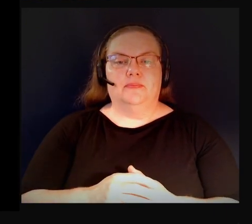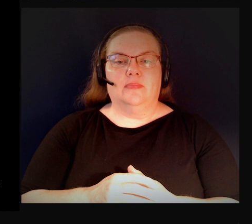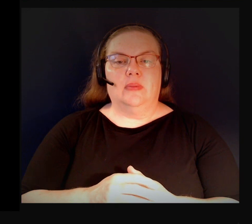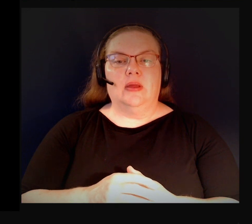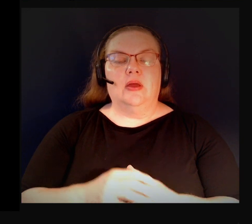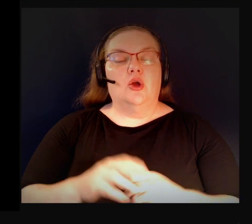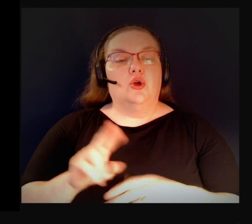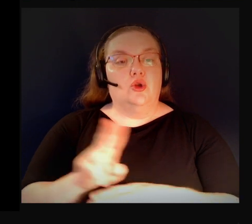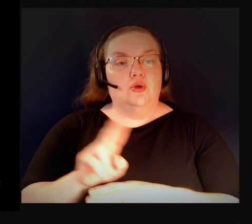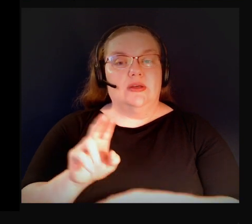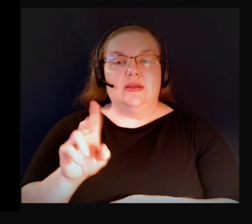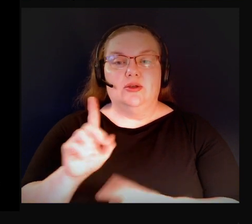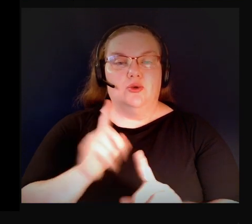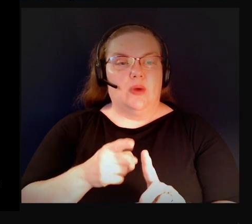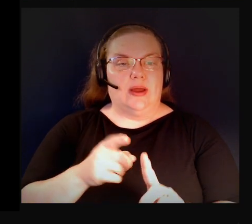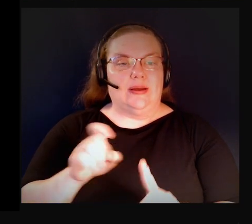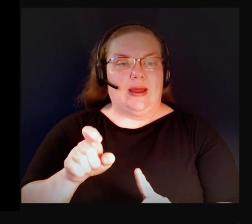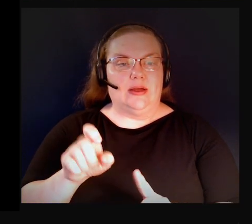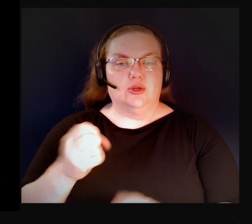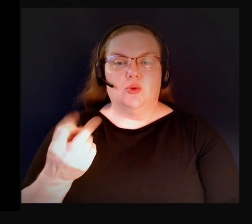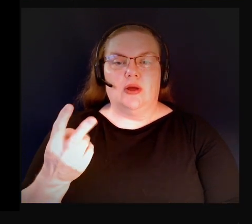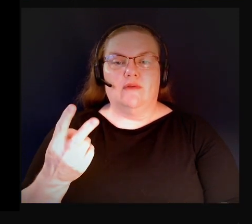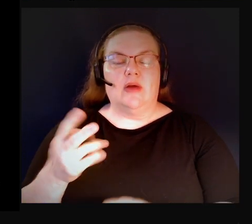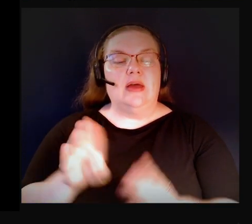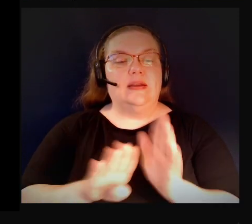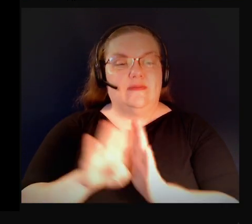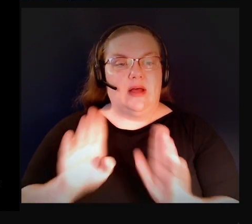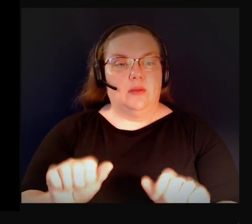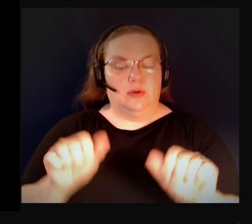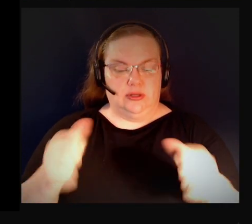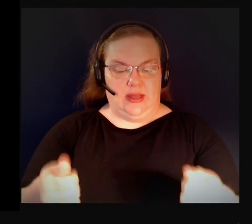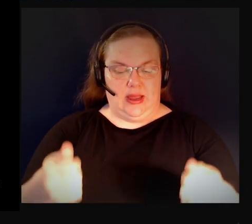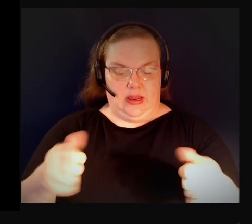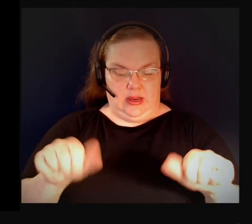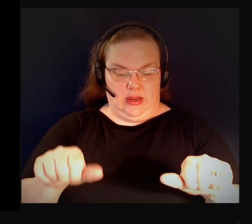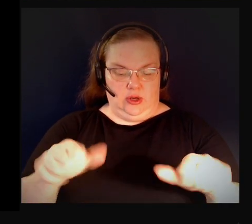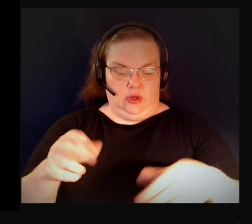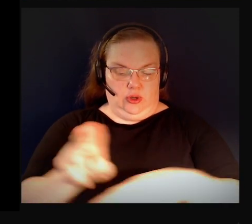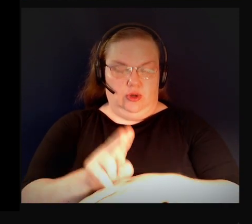Using DirectX 12, developers can harness the most advanced features provided by the engine,